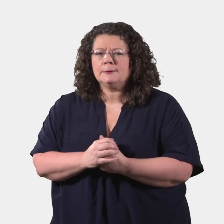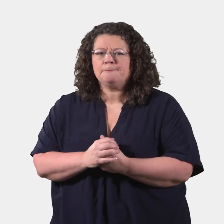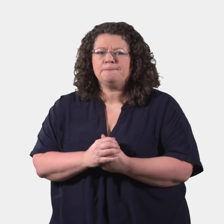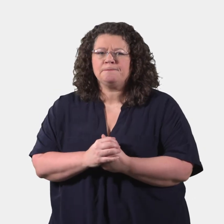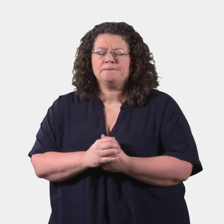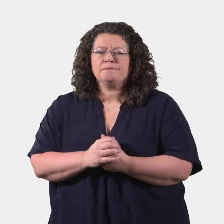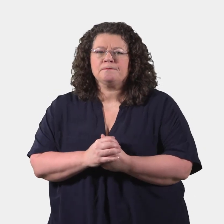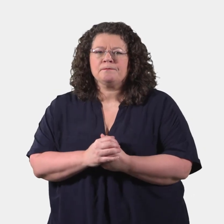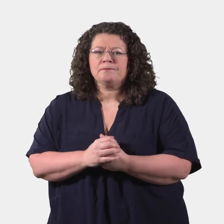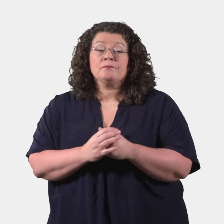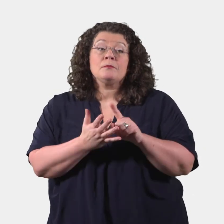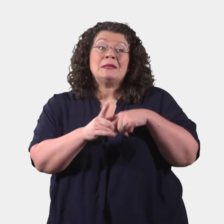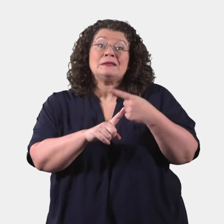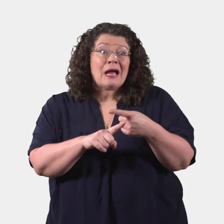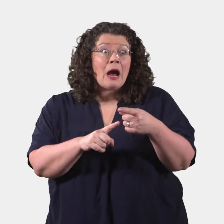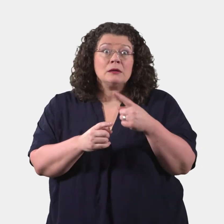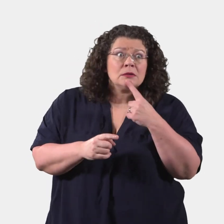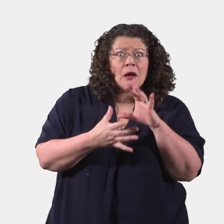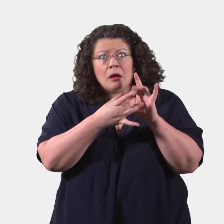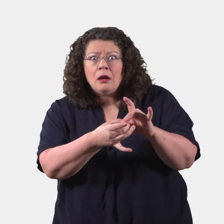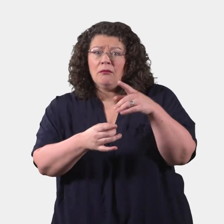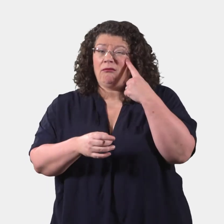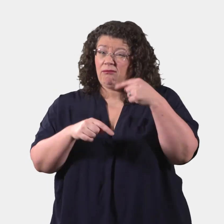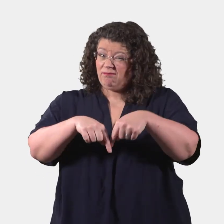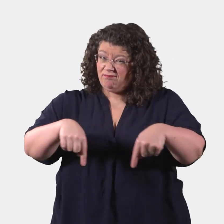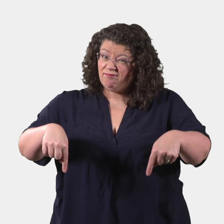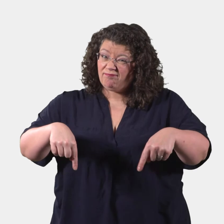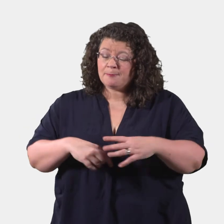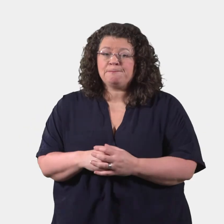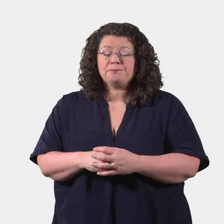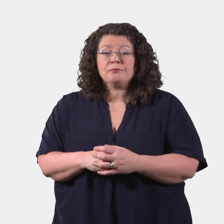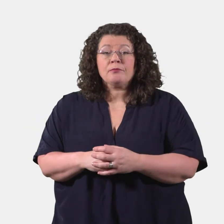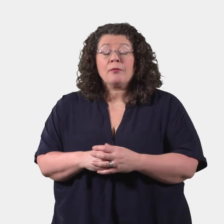Finally, we said that you must live in the UK and have stayed in the UK for a set time.